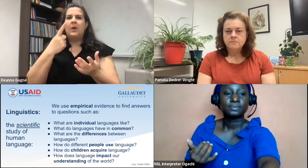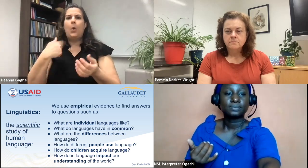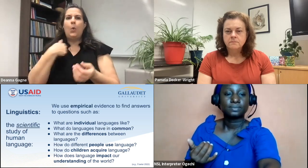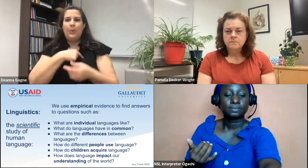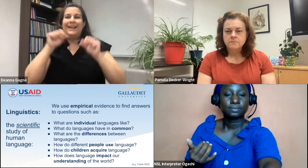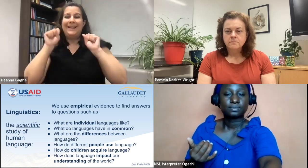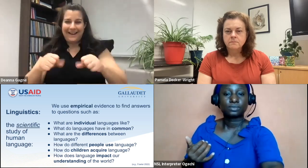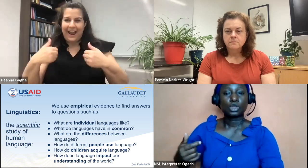And there